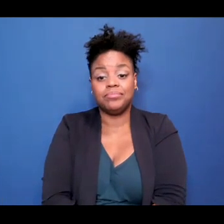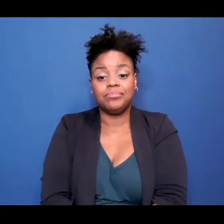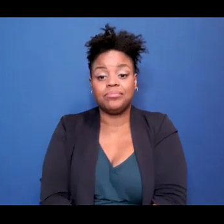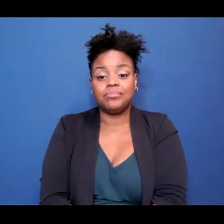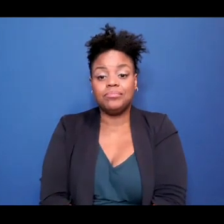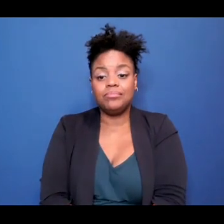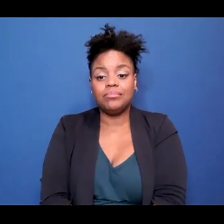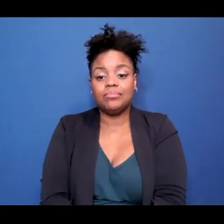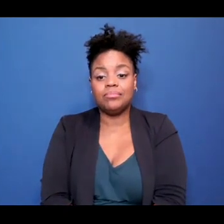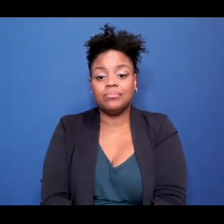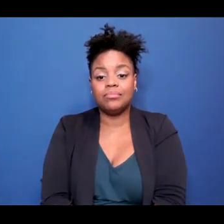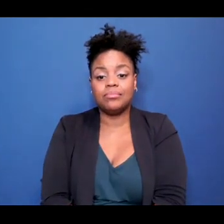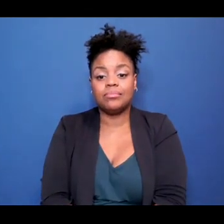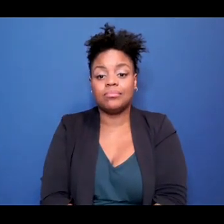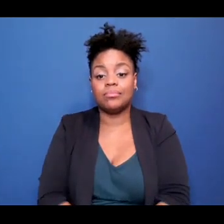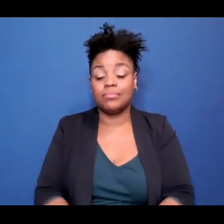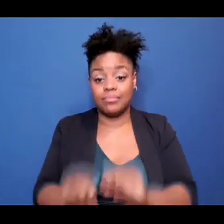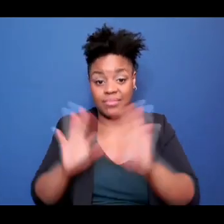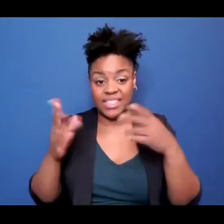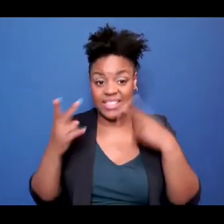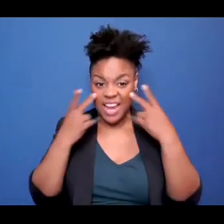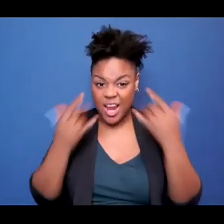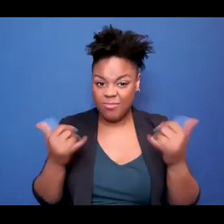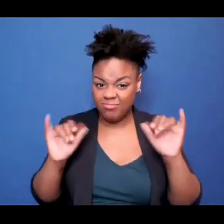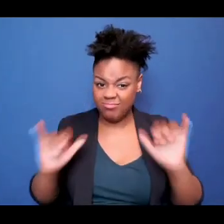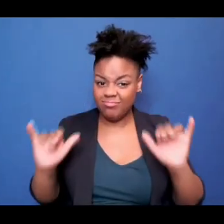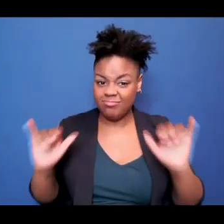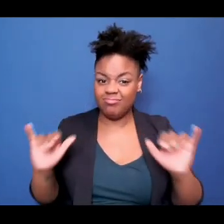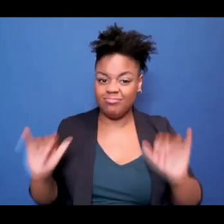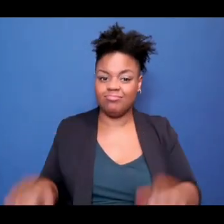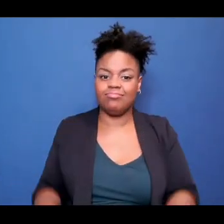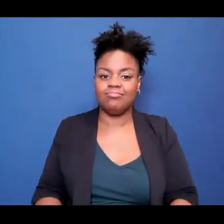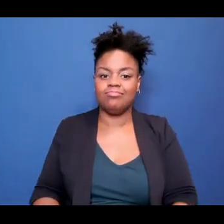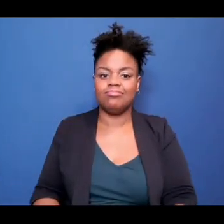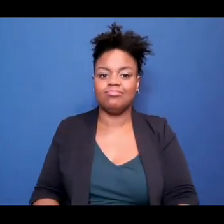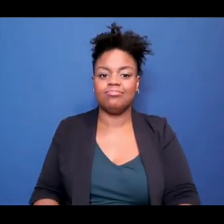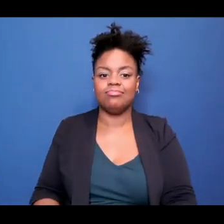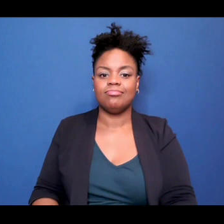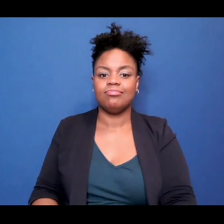KNOW, CLEARLY WHAT WE SEE HAPPENING RIGHT NOW IN TERMS OF,